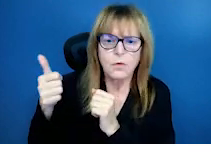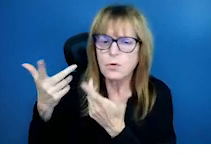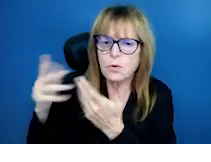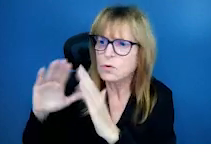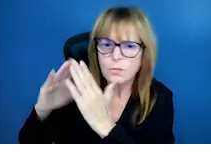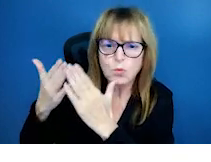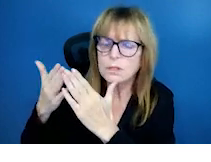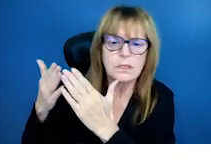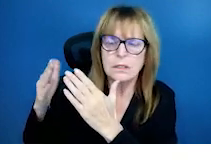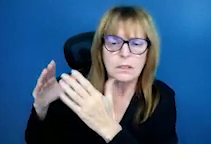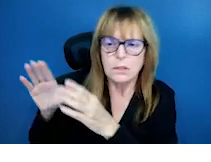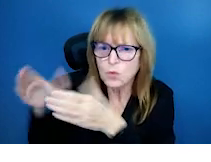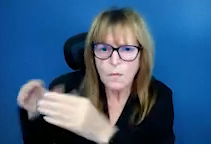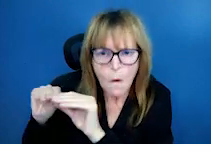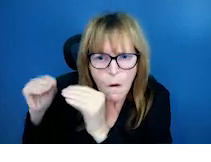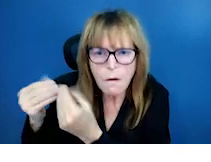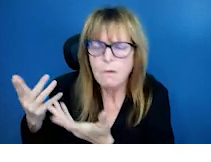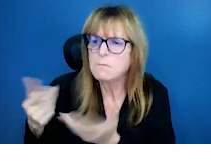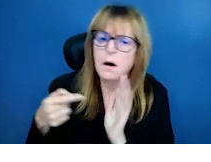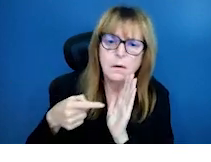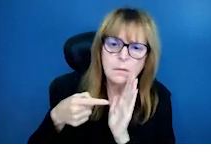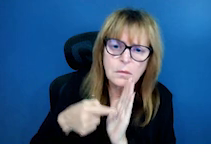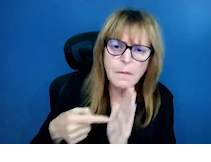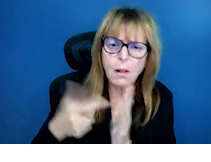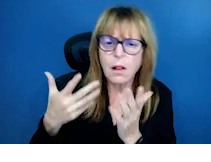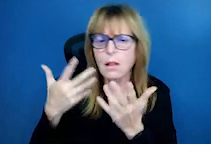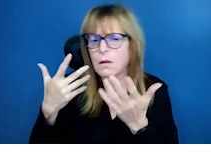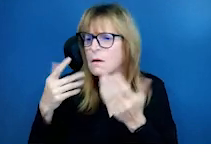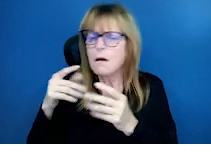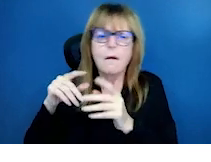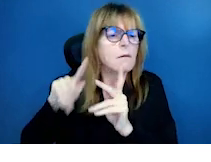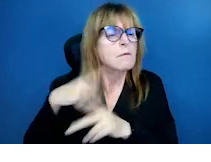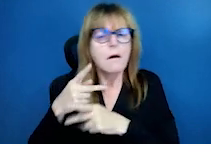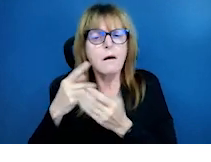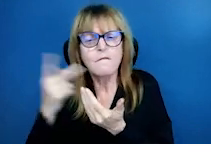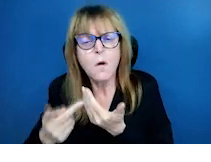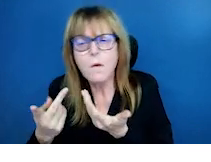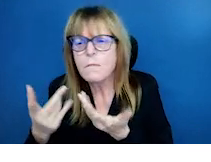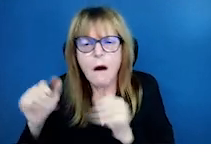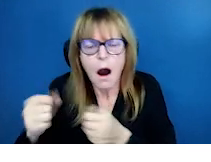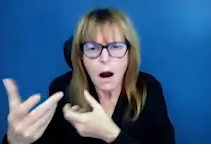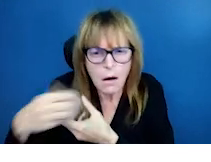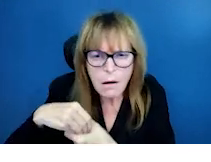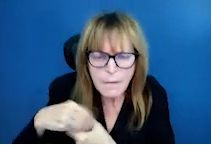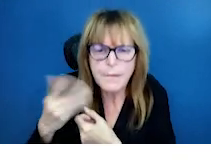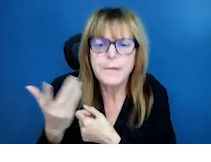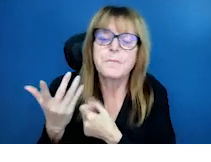in the program and are considered eligible include: band offices family services associations